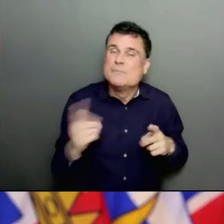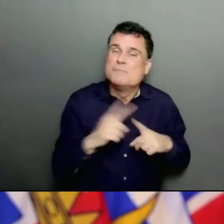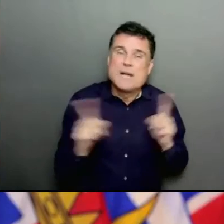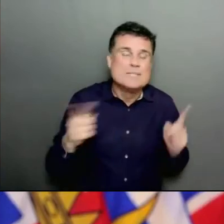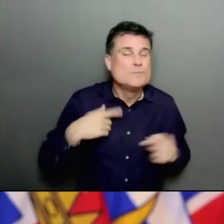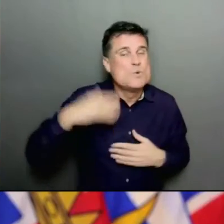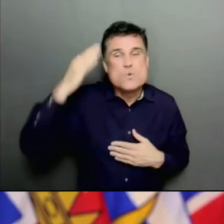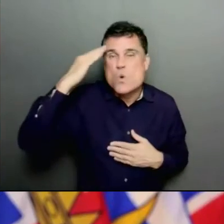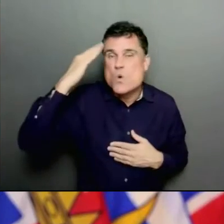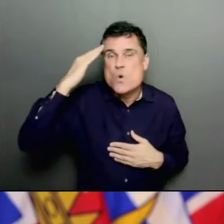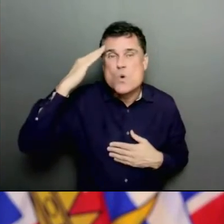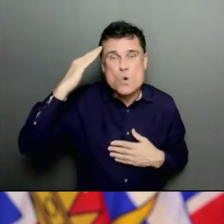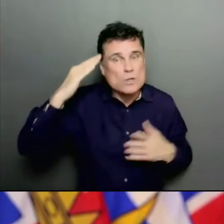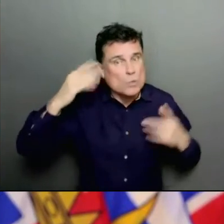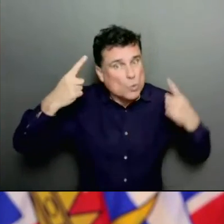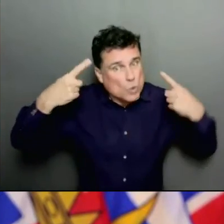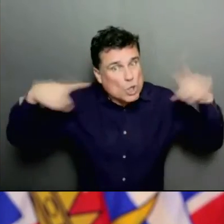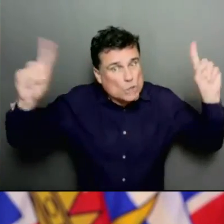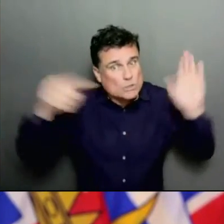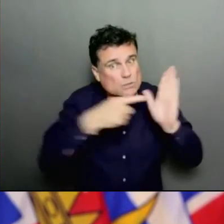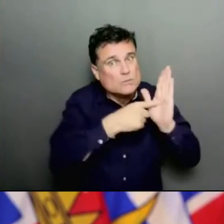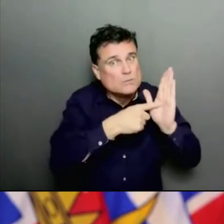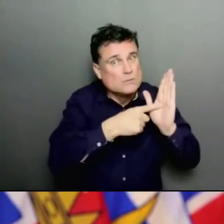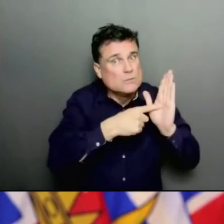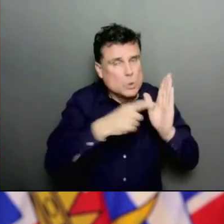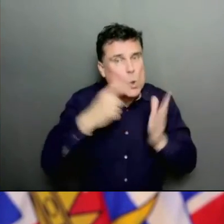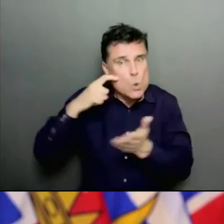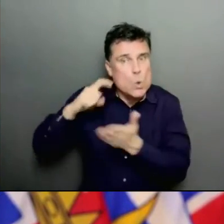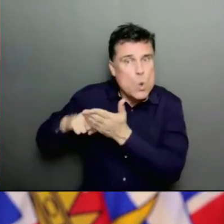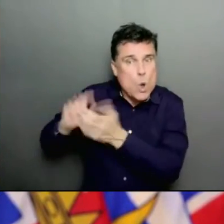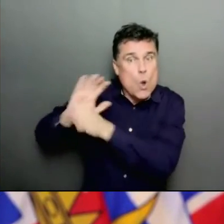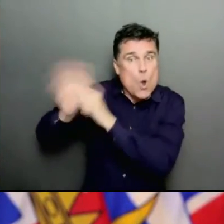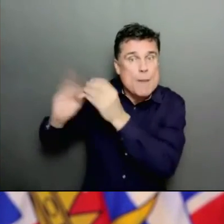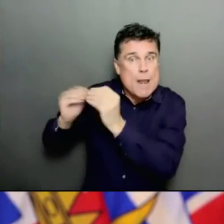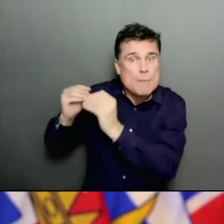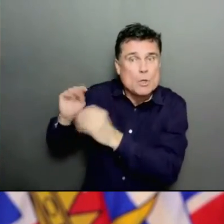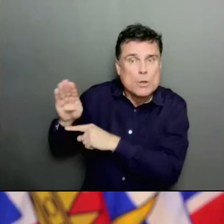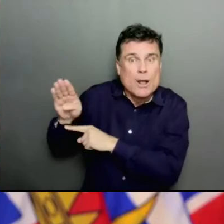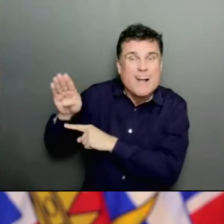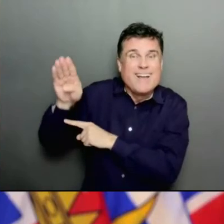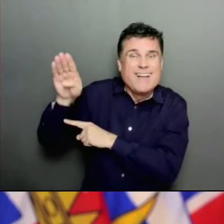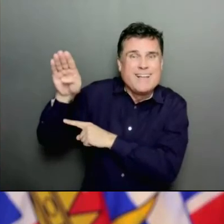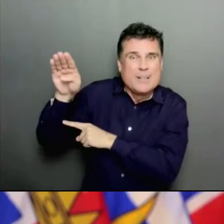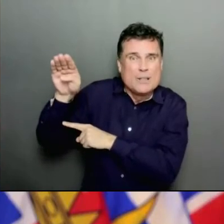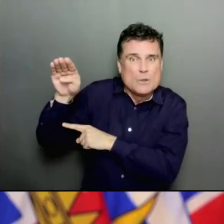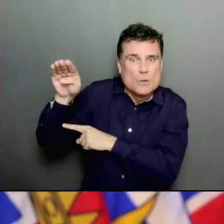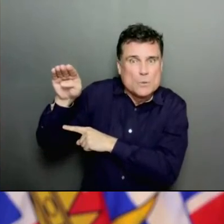learned that when we take those measures, when we don't have gatherings, when we wash our hands, when we